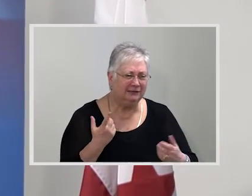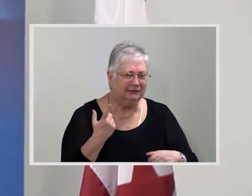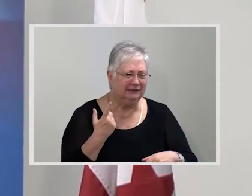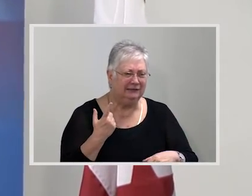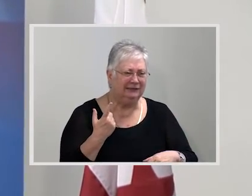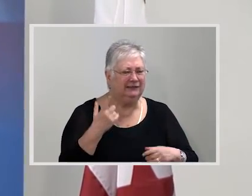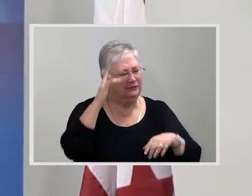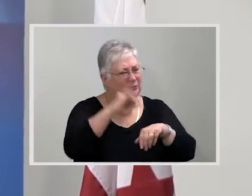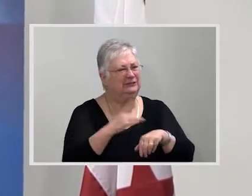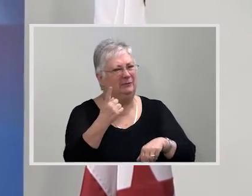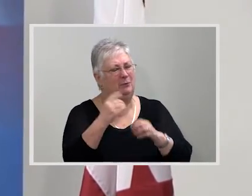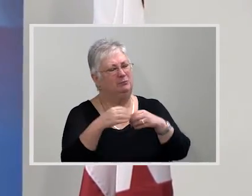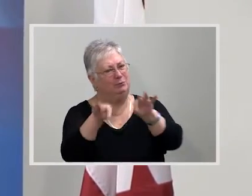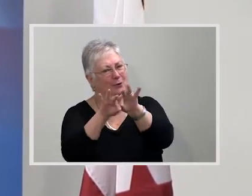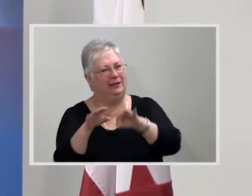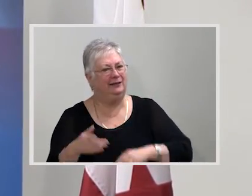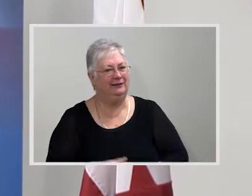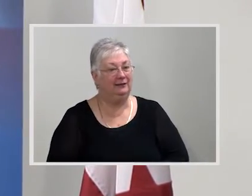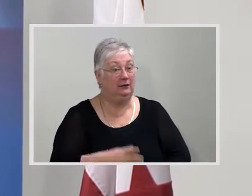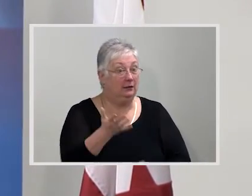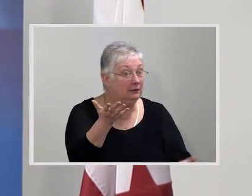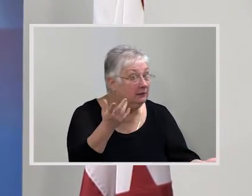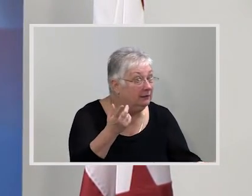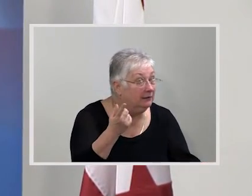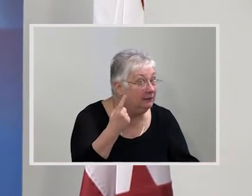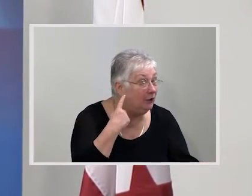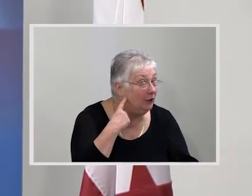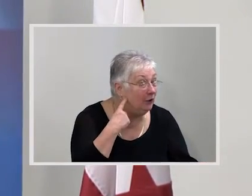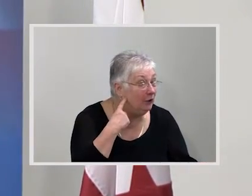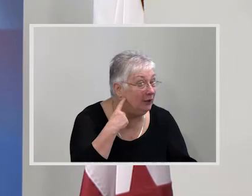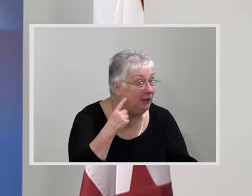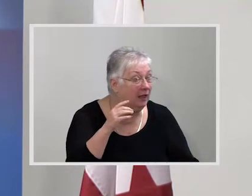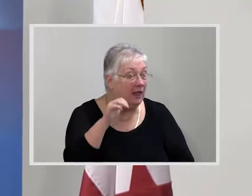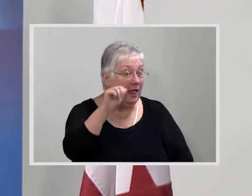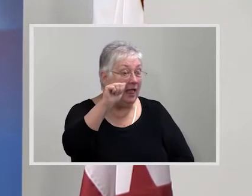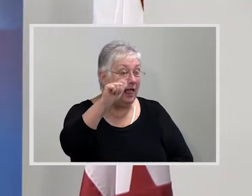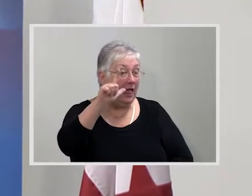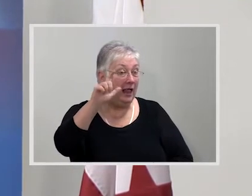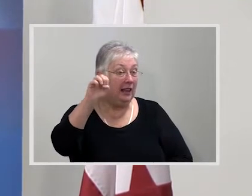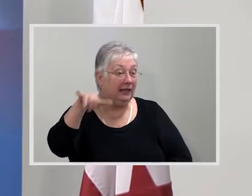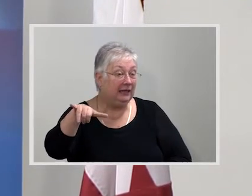ANYBODY HEARD OF ALLEY PALOOZA? THAT'S GOVERNMENT OPERATIONS, FOLKS.